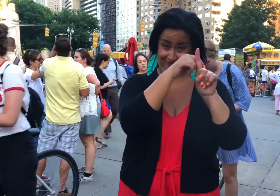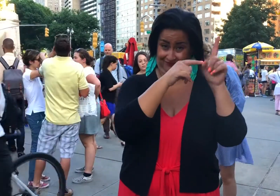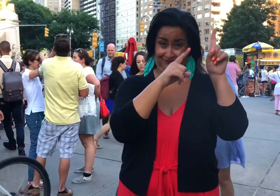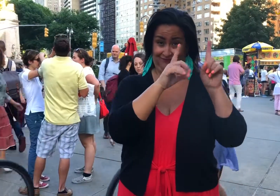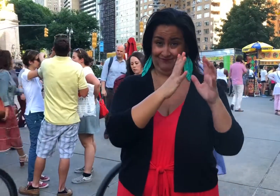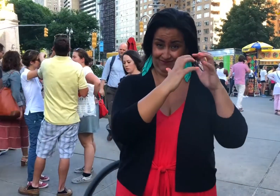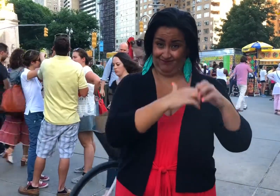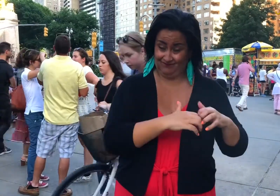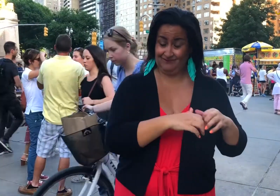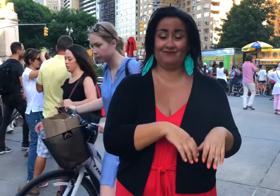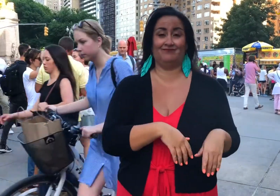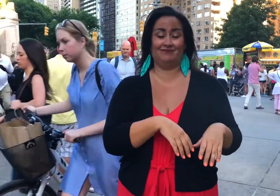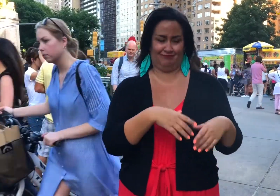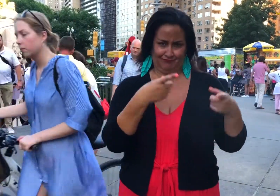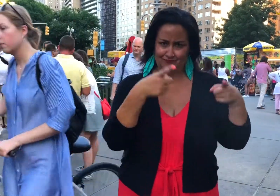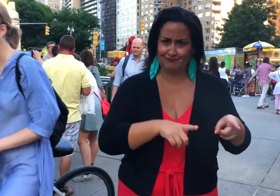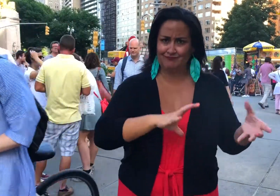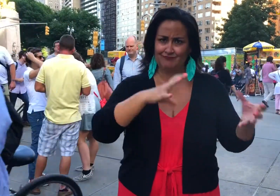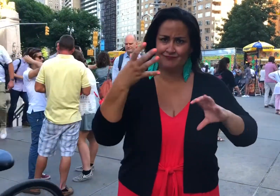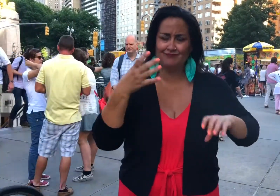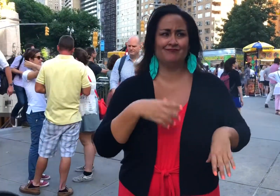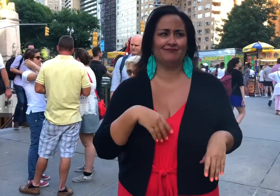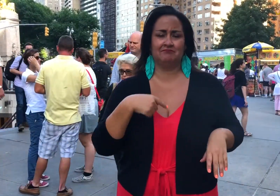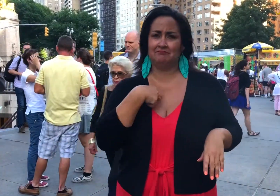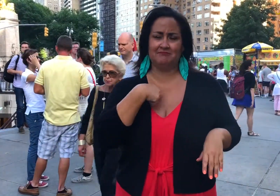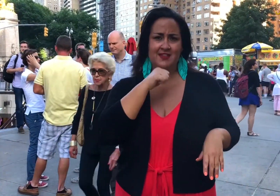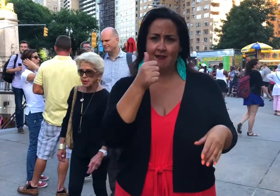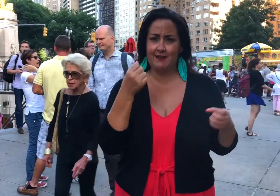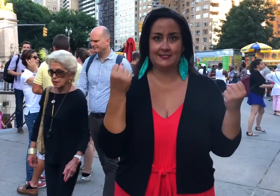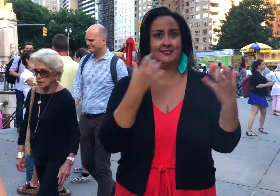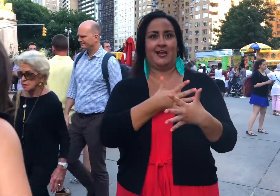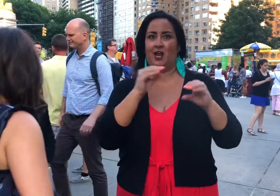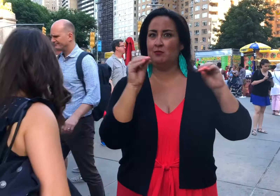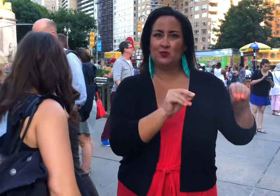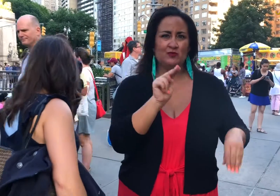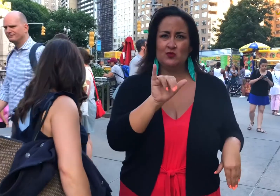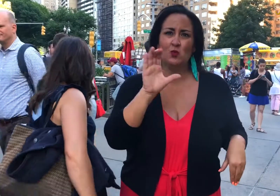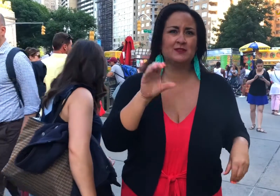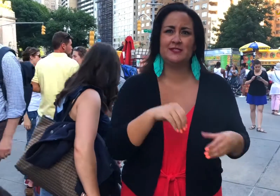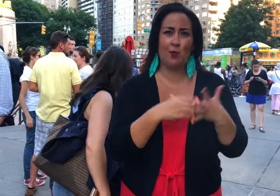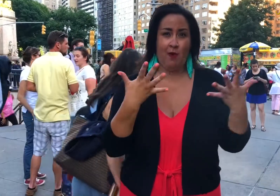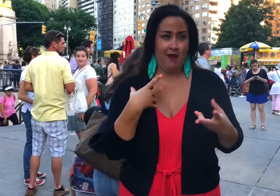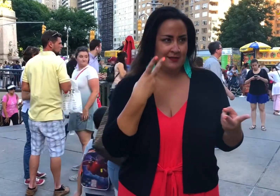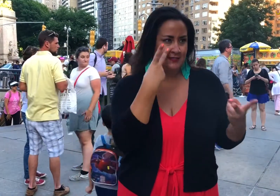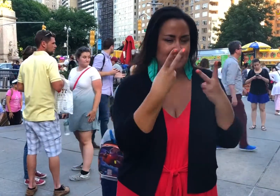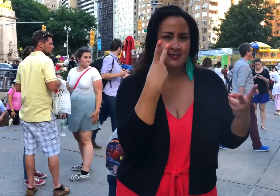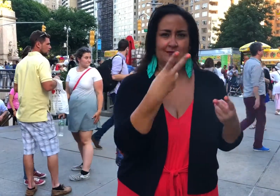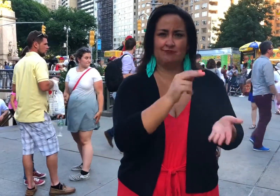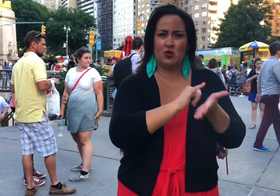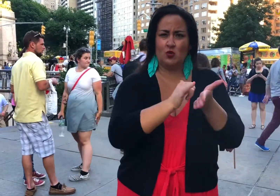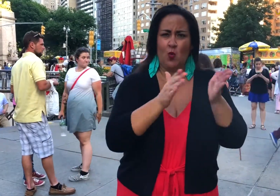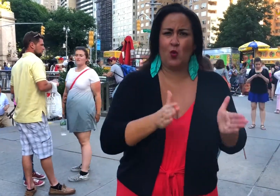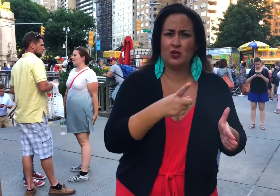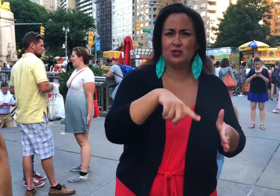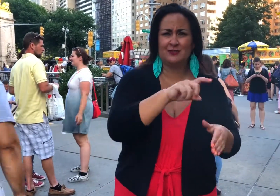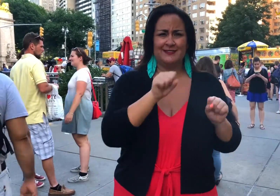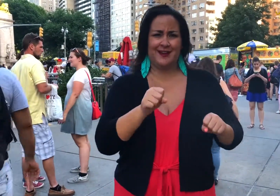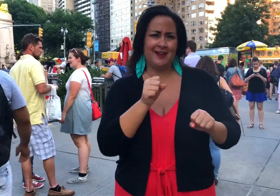That event didn’t scare me from moving to New York. What I saw in fact, was that New York could keep running, regardless.